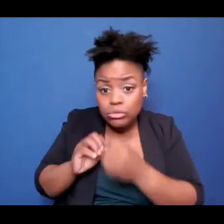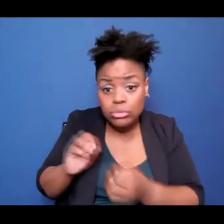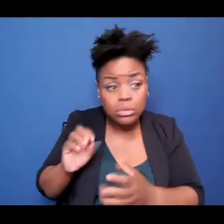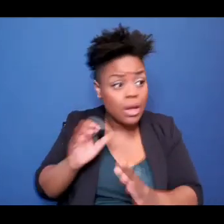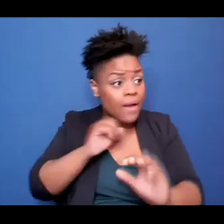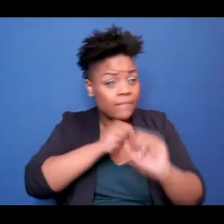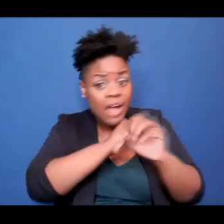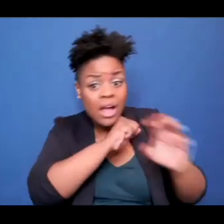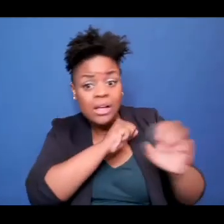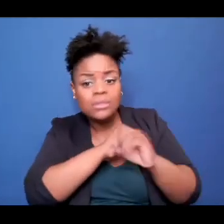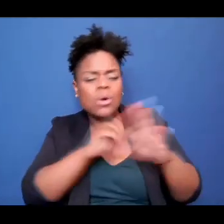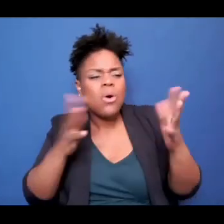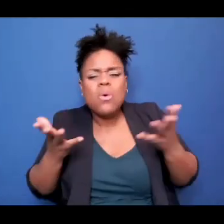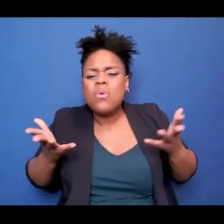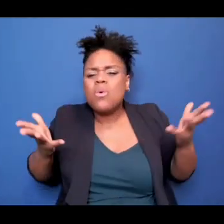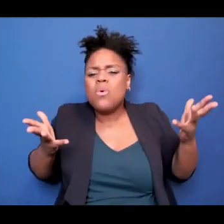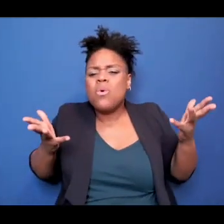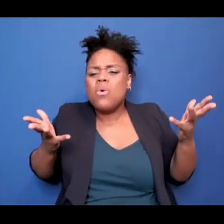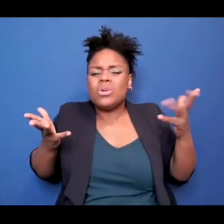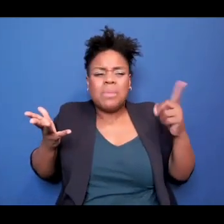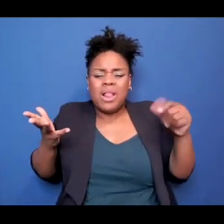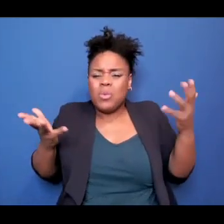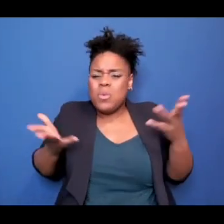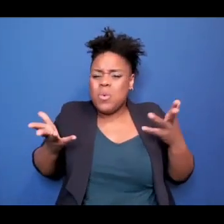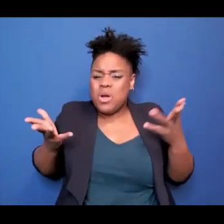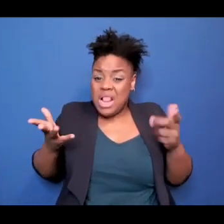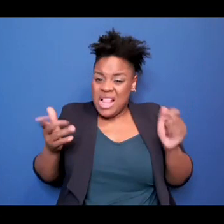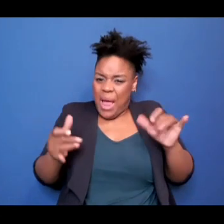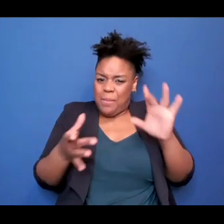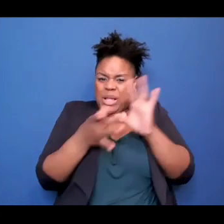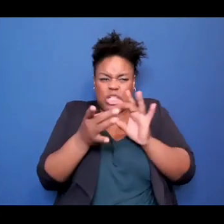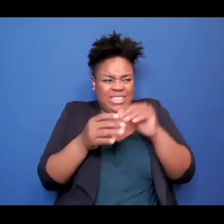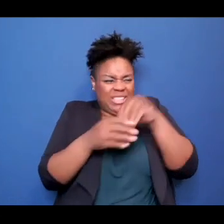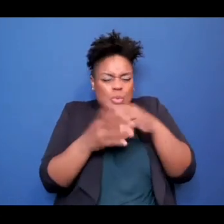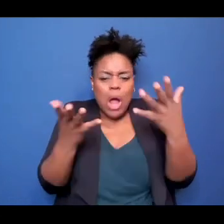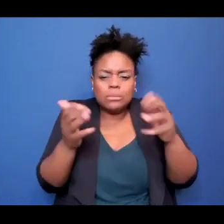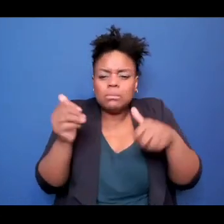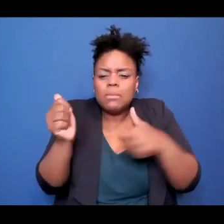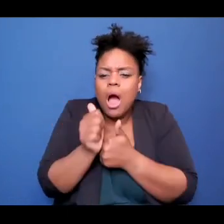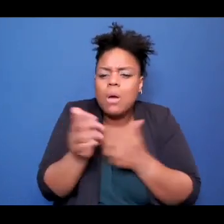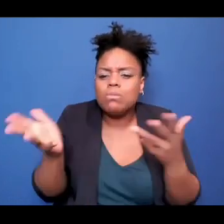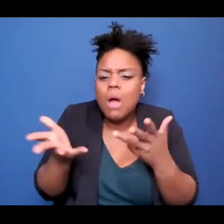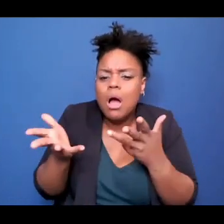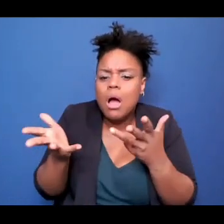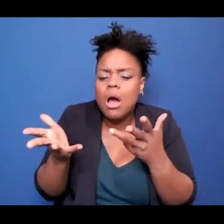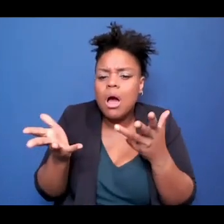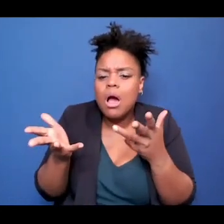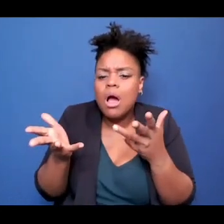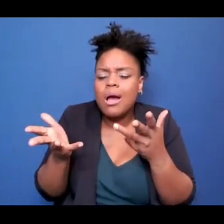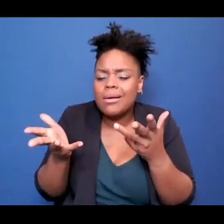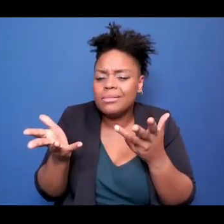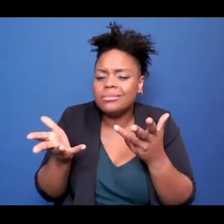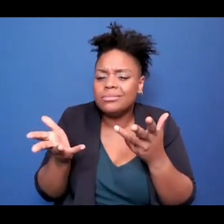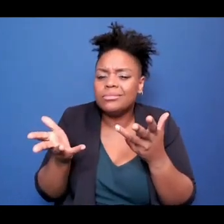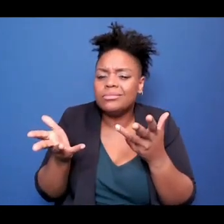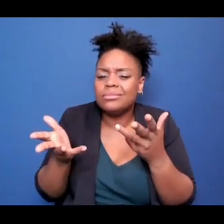SO IS IT JUST THE NUMBERS OF ADS OR DO YOU HAVE TO -- OR IS IT SOMETHING ABOUT THE MESSAGING IN THE ADS?